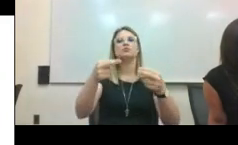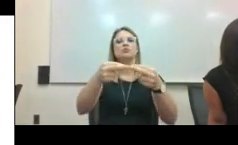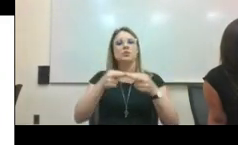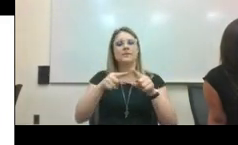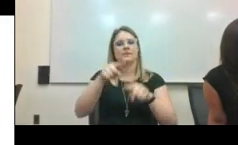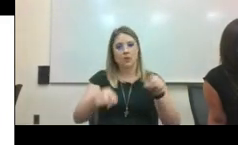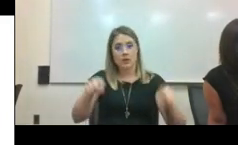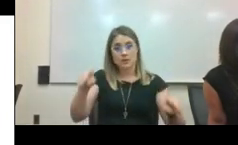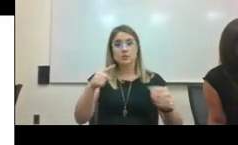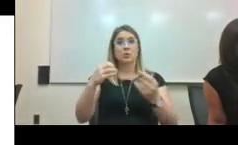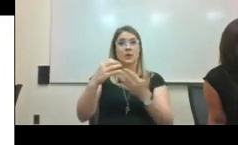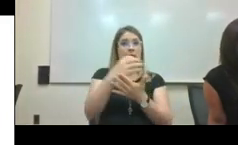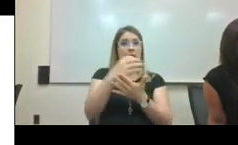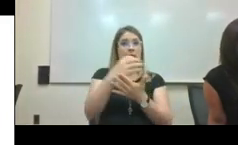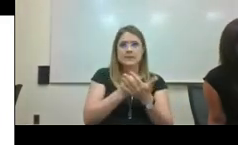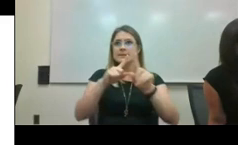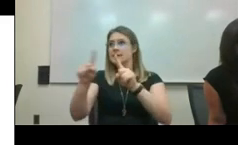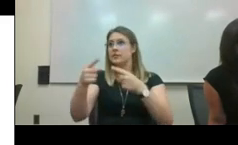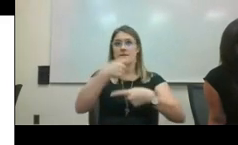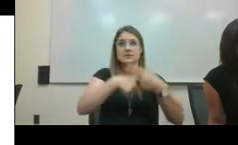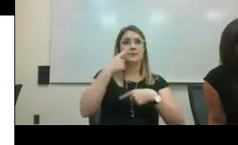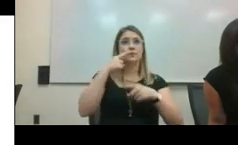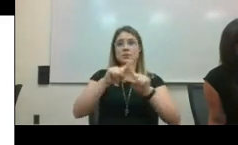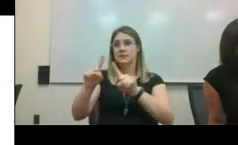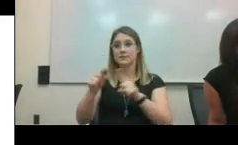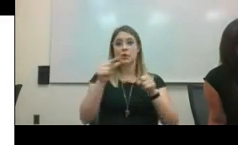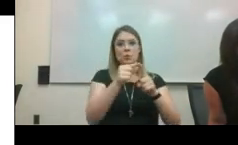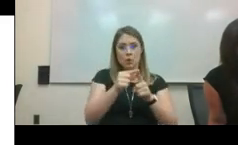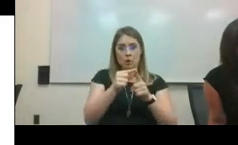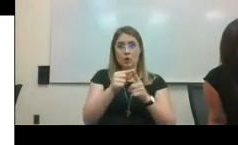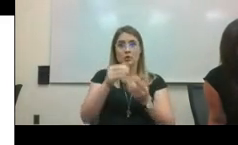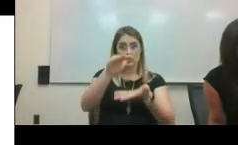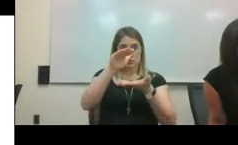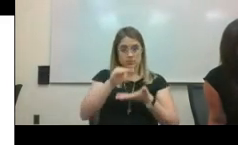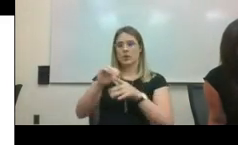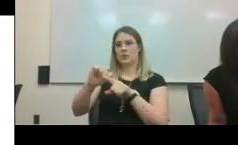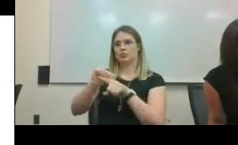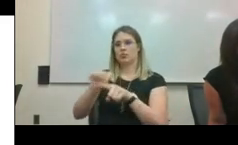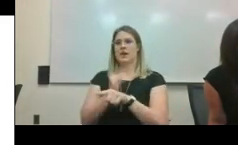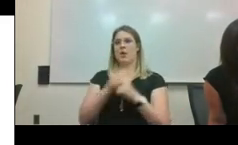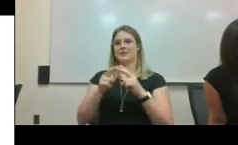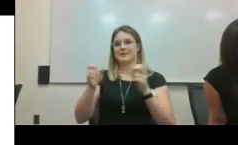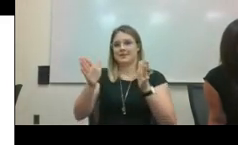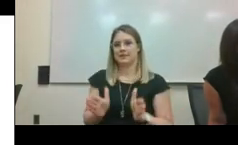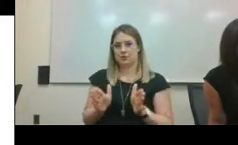on all of these variations so they would accept them. And also so they would know how to use them in that region. So, if they were in the south,